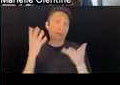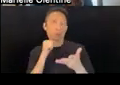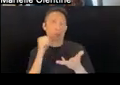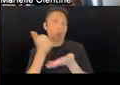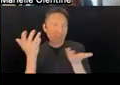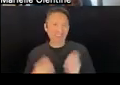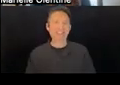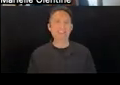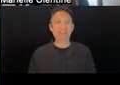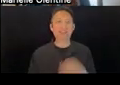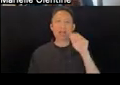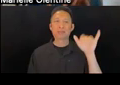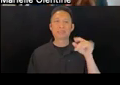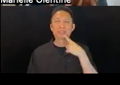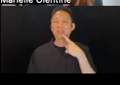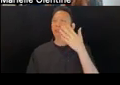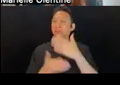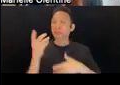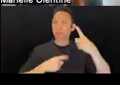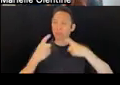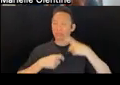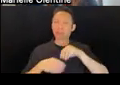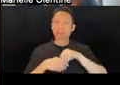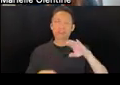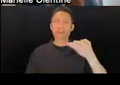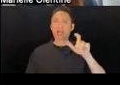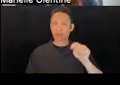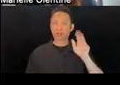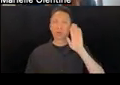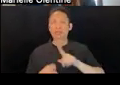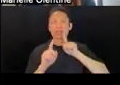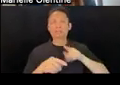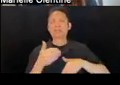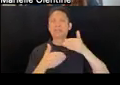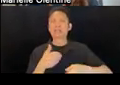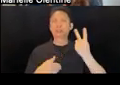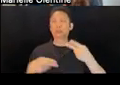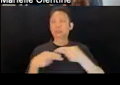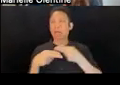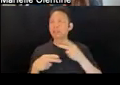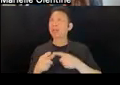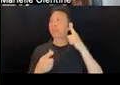smart one will ask you where have you gathered that information, so that they can tailor a better pitch, as well.